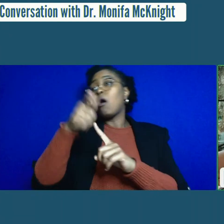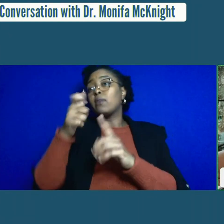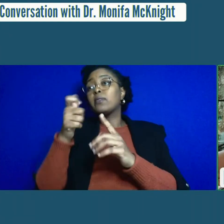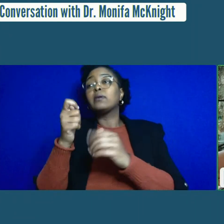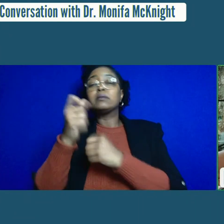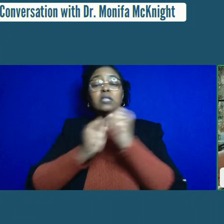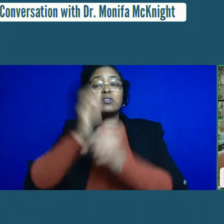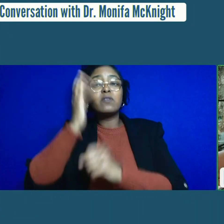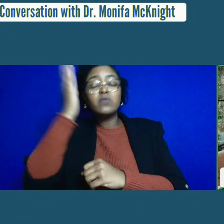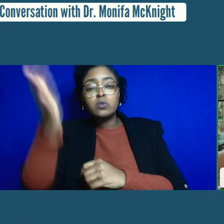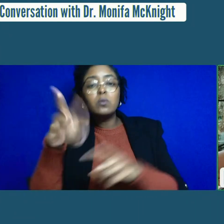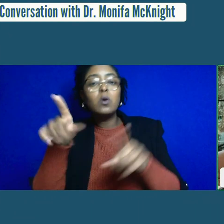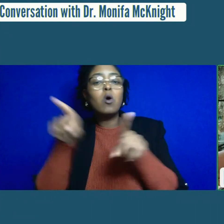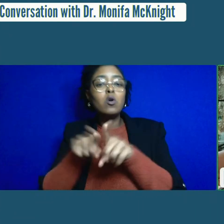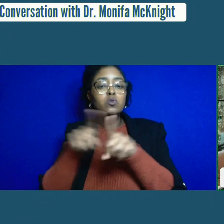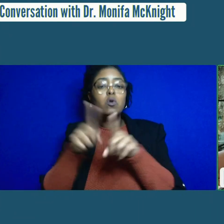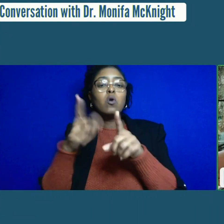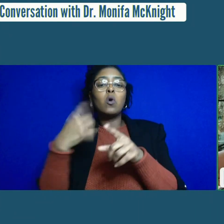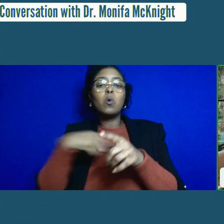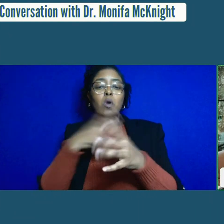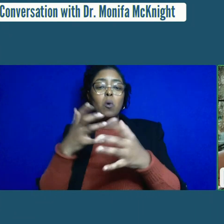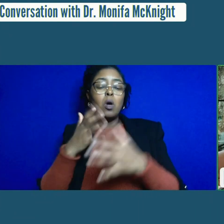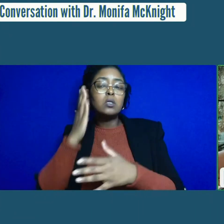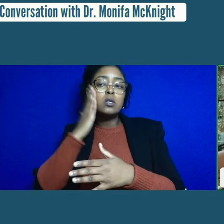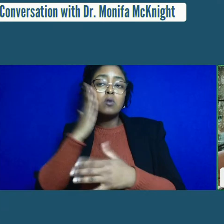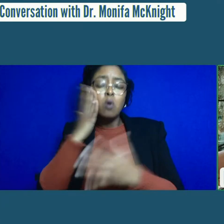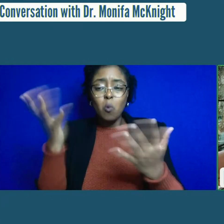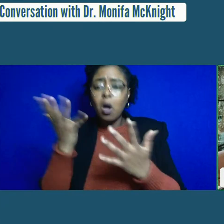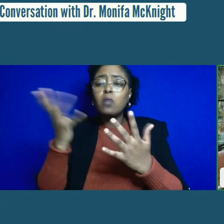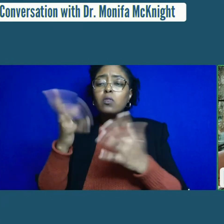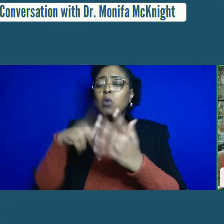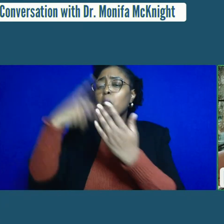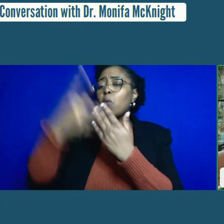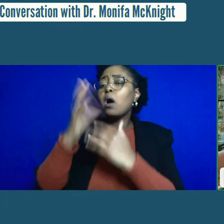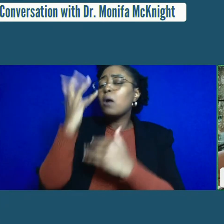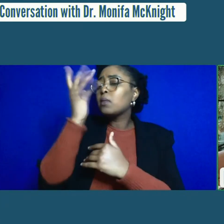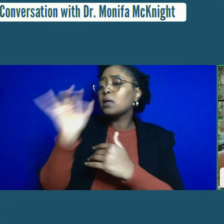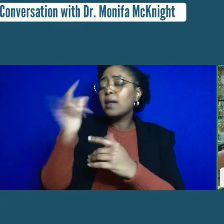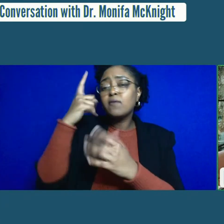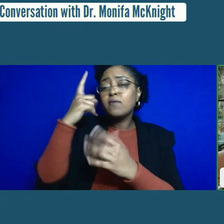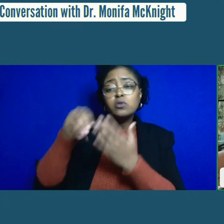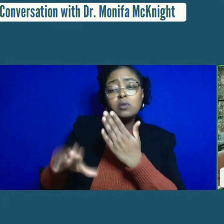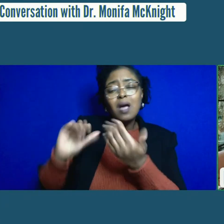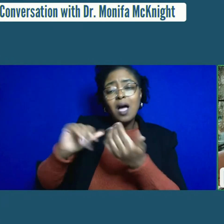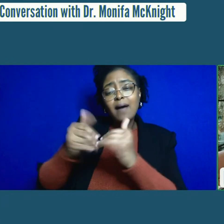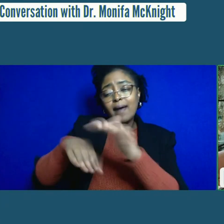We're setting goals for ourselves. We are also looking